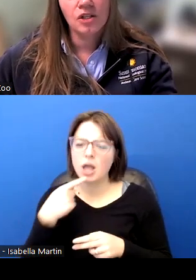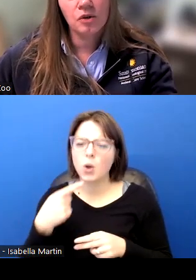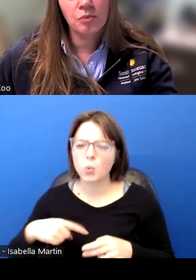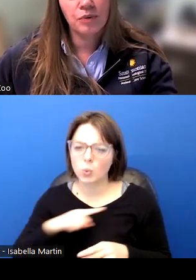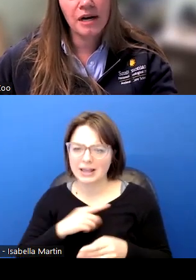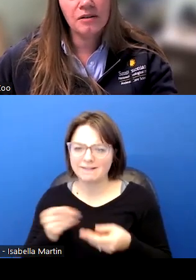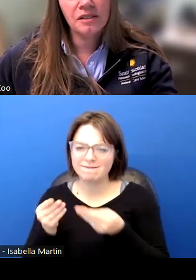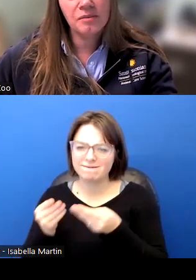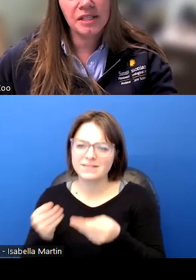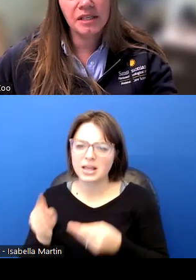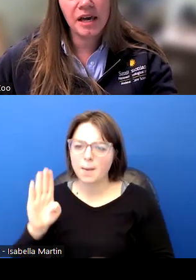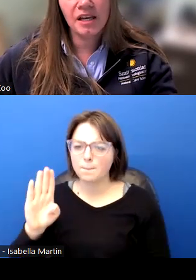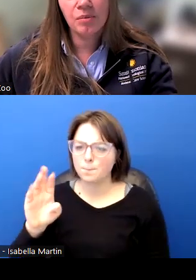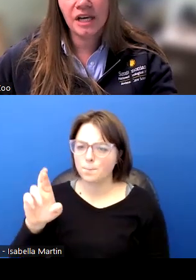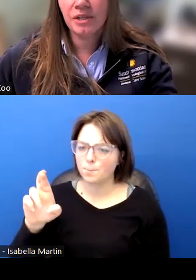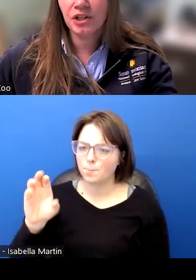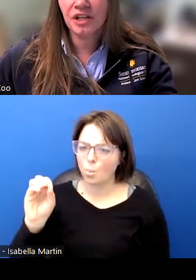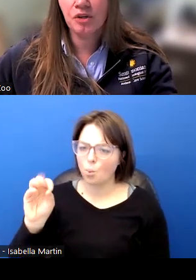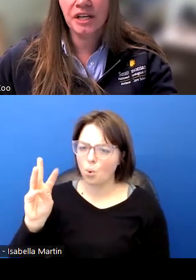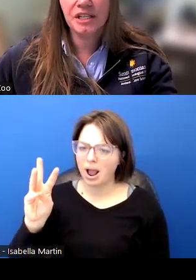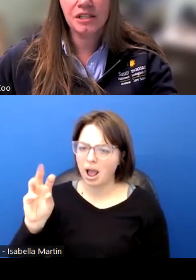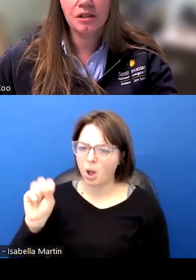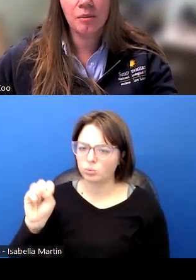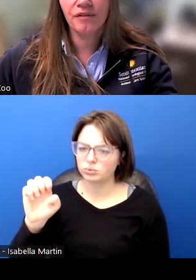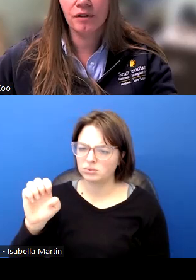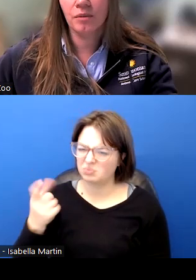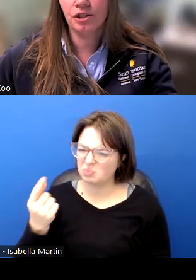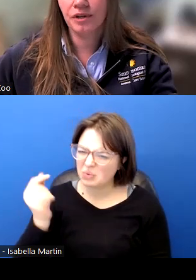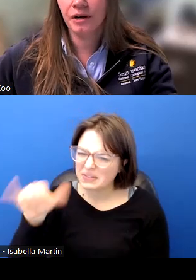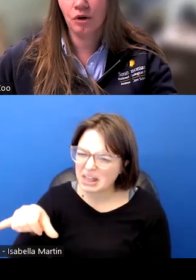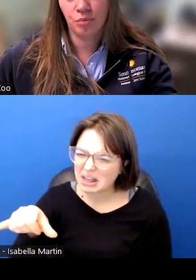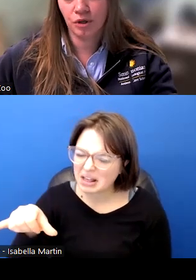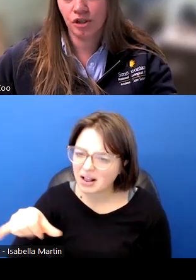Erin: So browse is basically any plant material that you might consider coming from a tree or a bush.